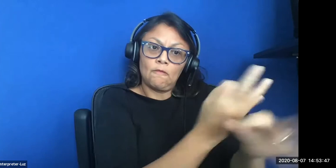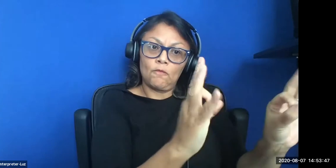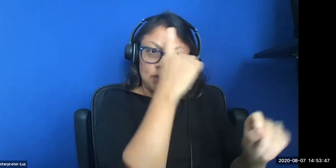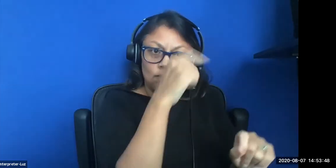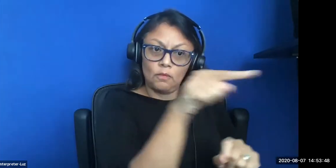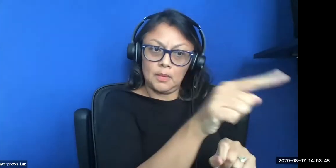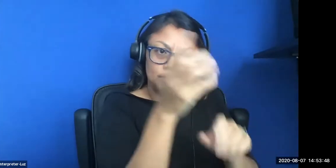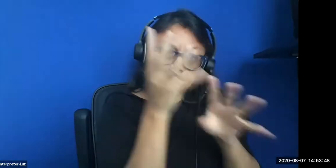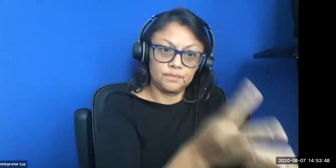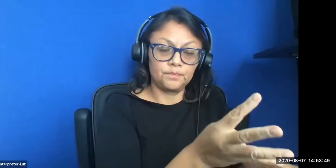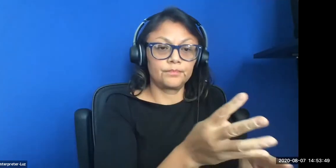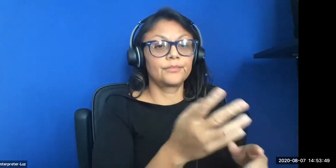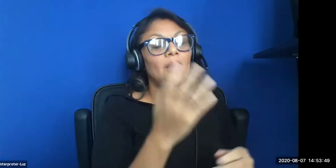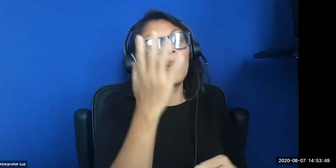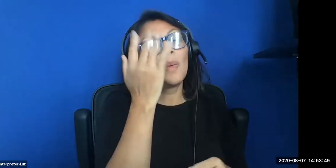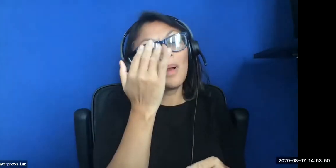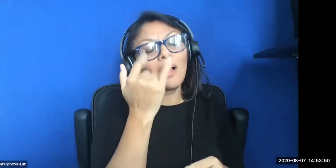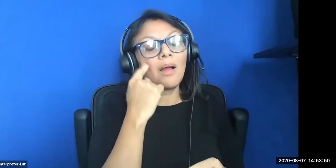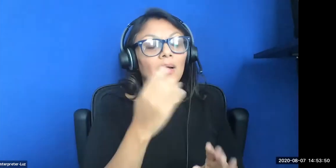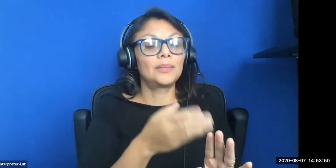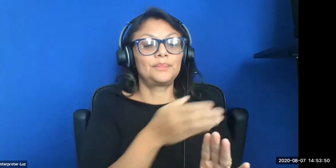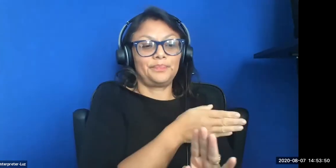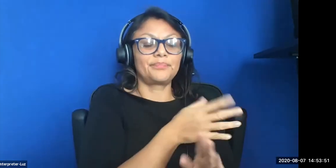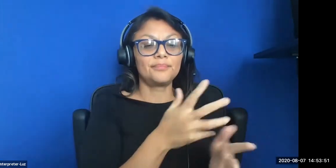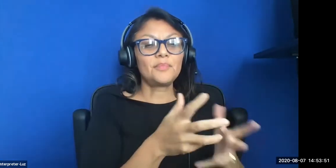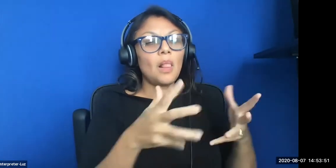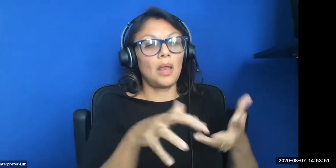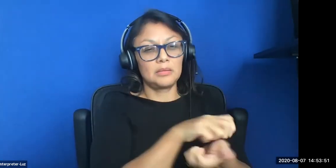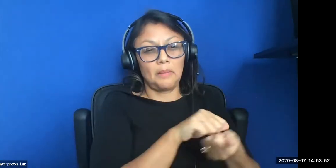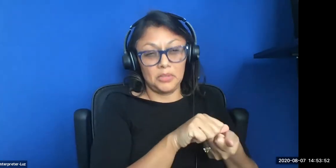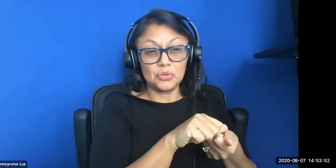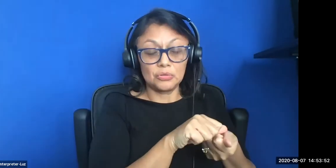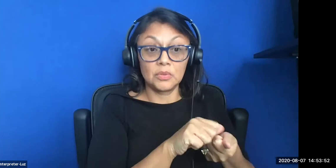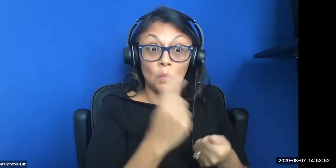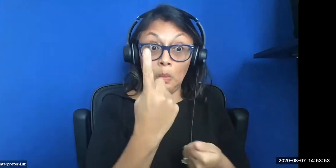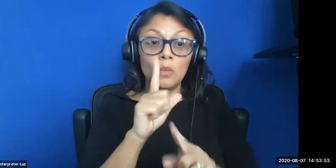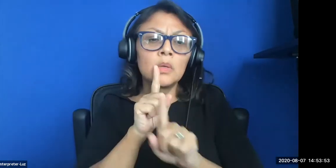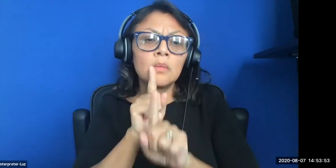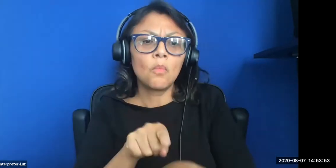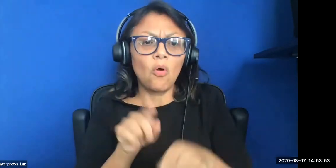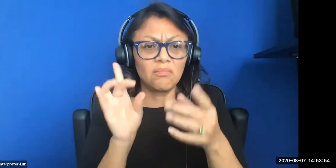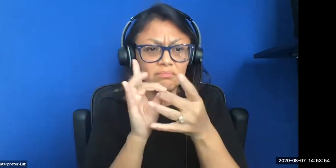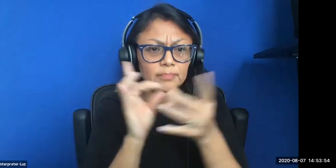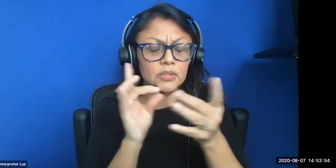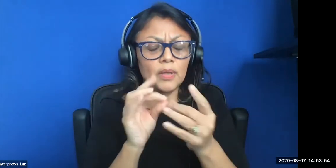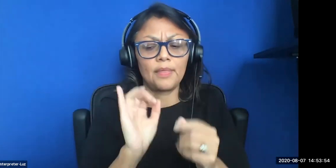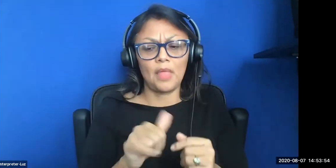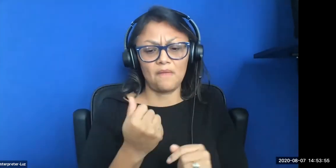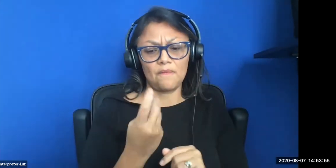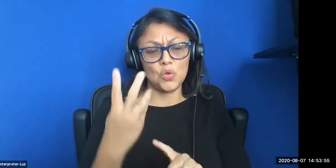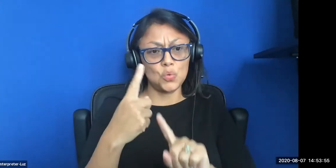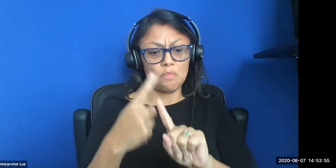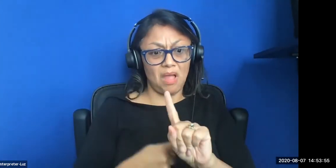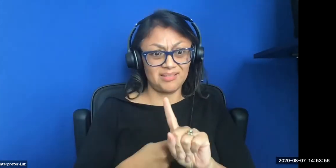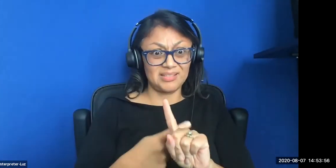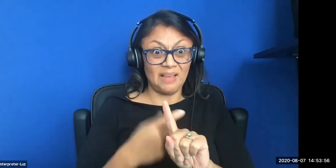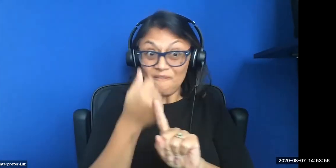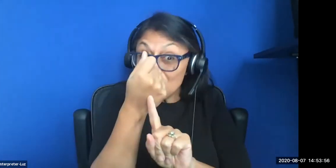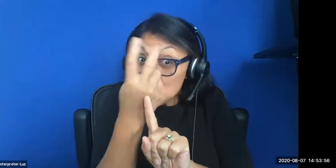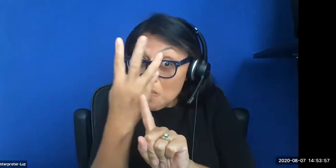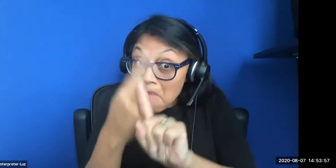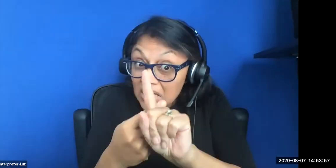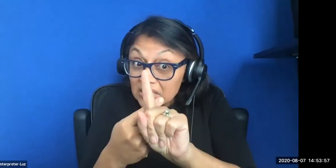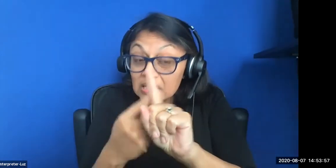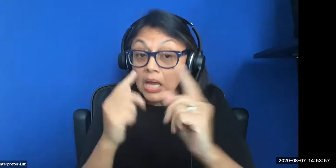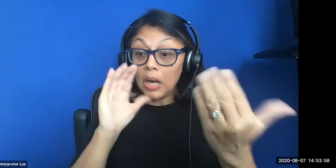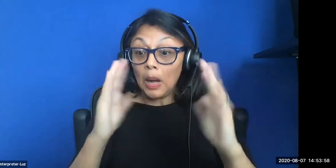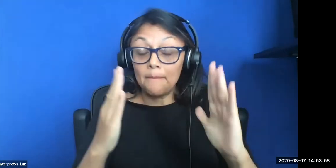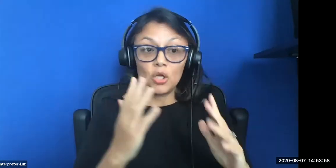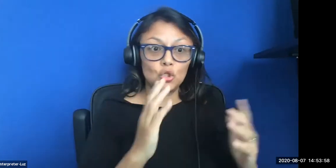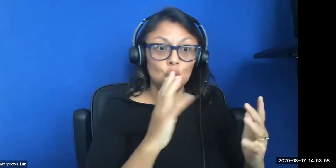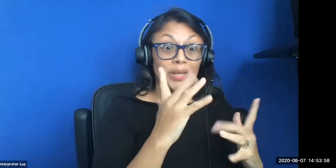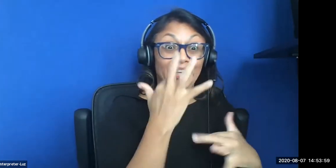Channelle Charest: It's done a lot of damage. I think a report recently said that the you know the last couple of months have done five years of economic recession. And so, like, five months.